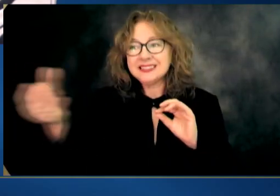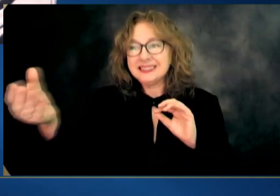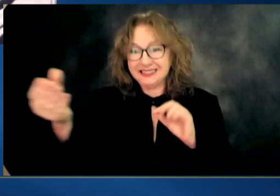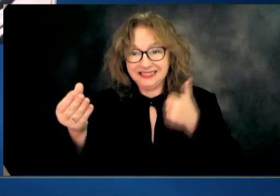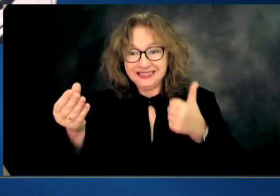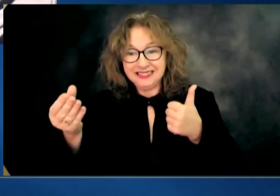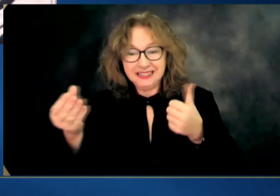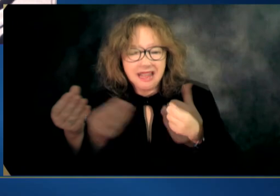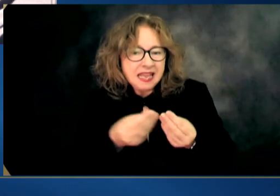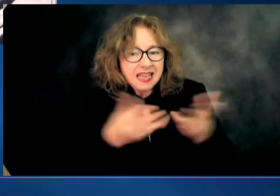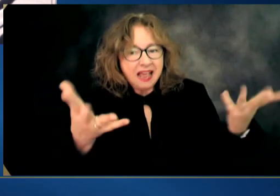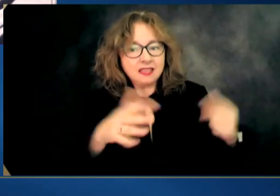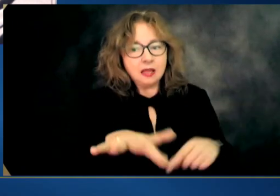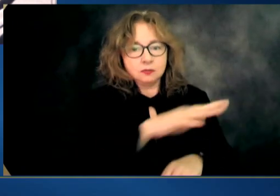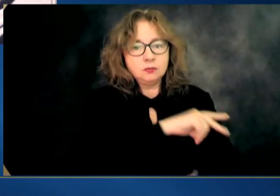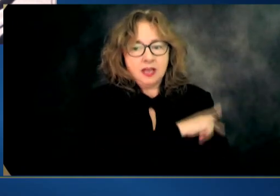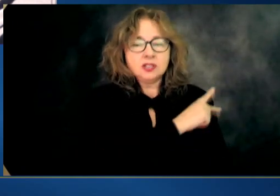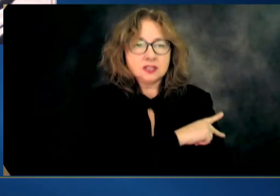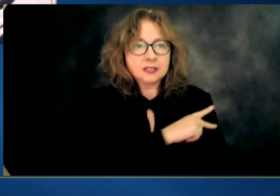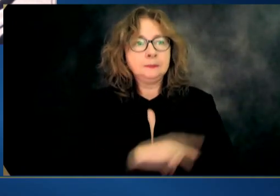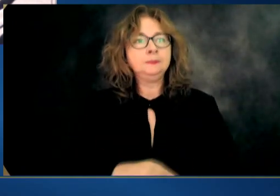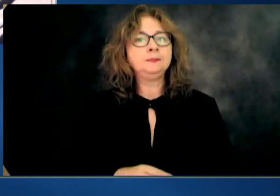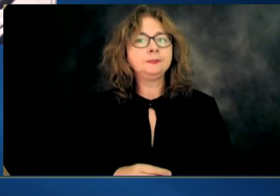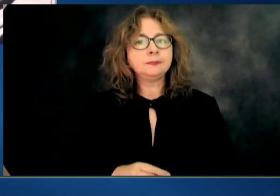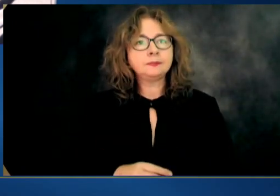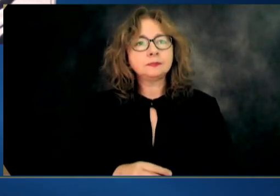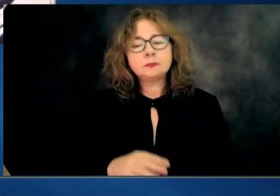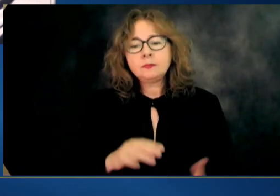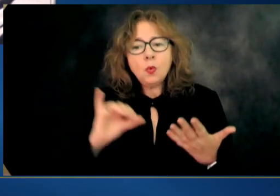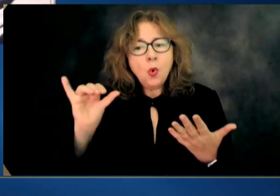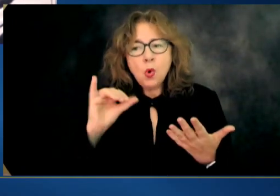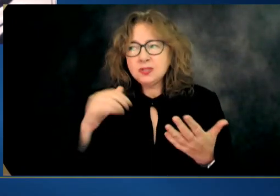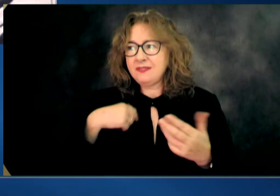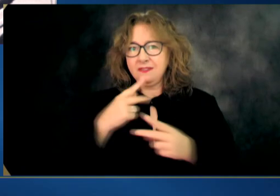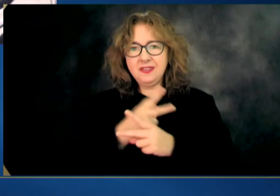The other piece that we really have to figure out is access, and that is something that,